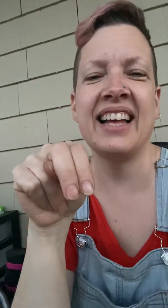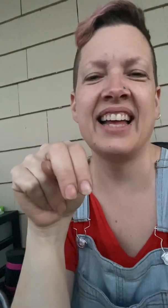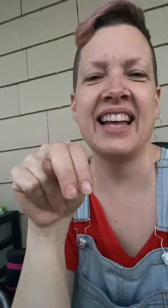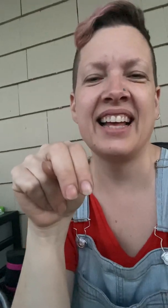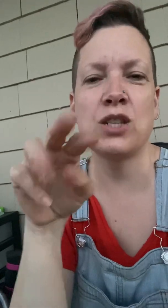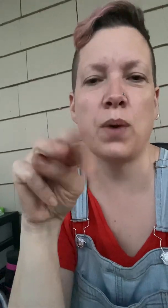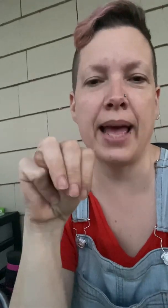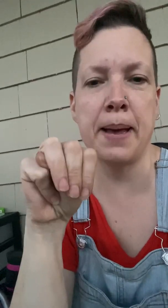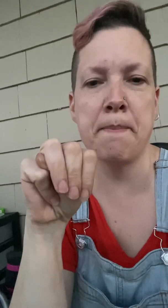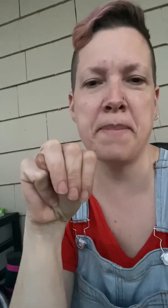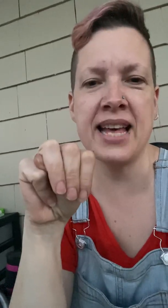So M,